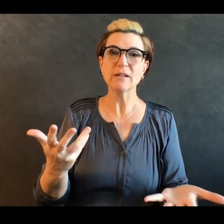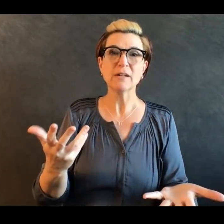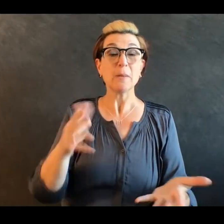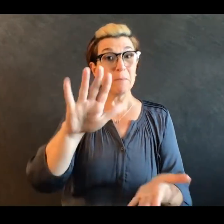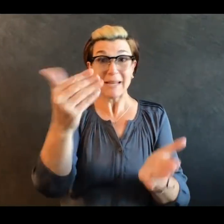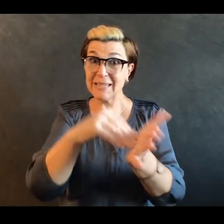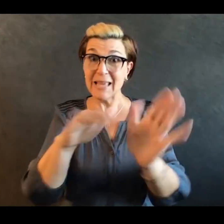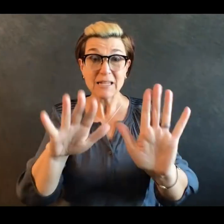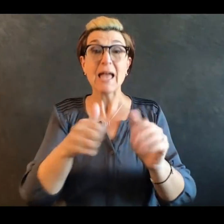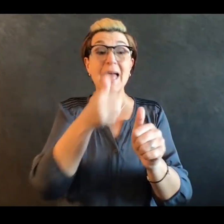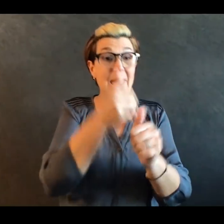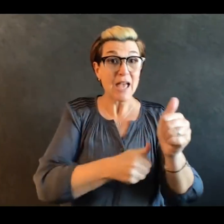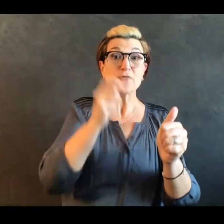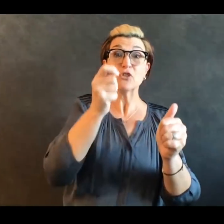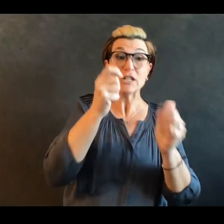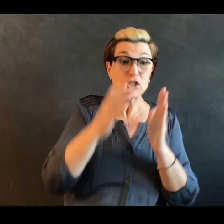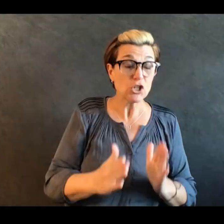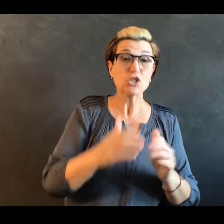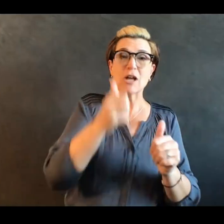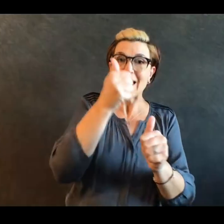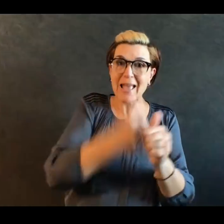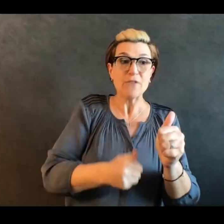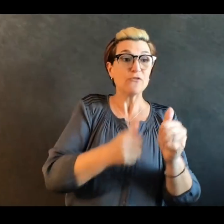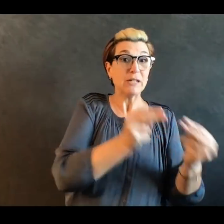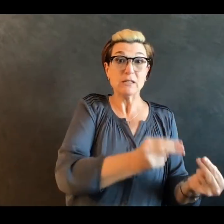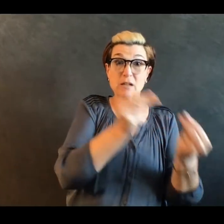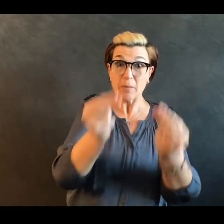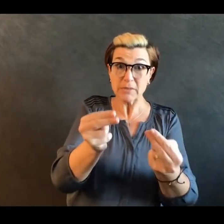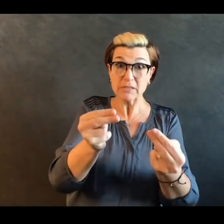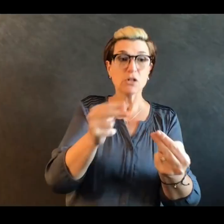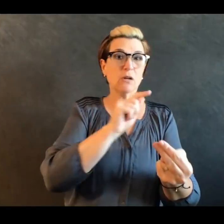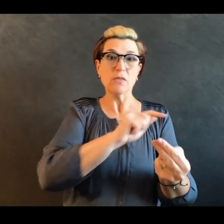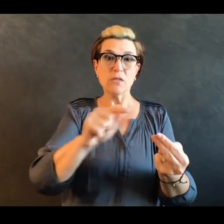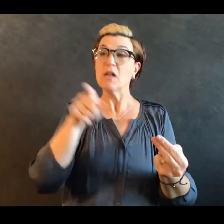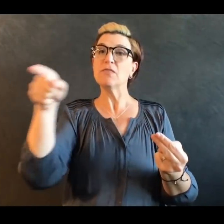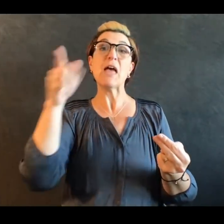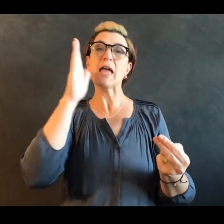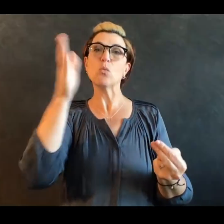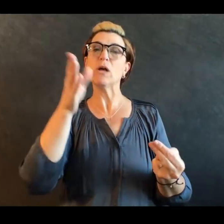goes through a maximum or at least they go through a long process so it takes